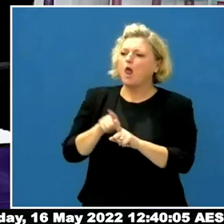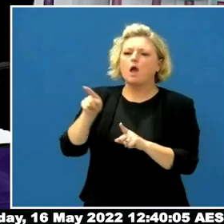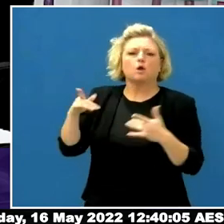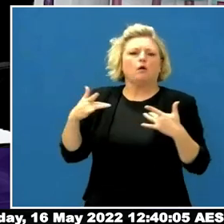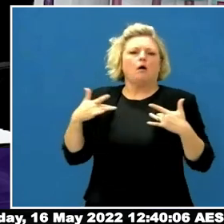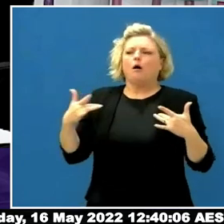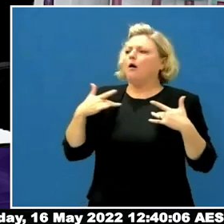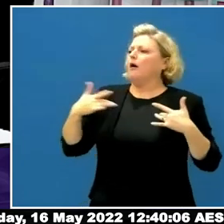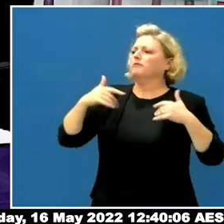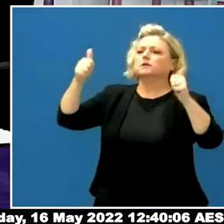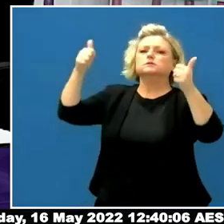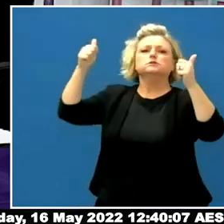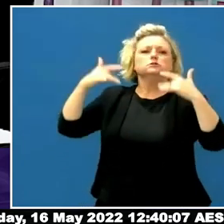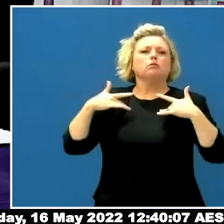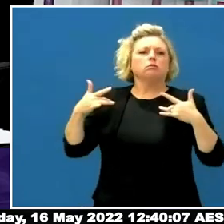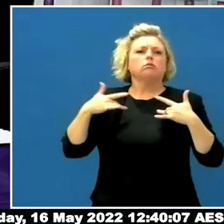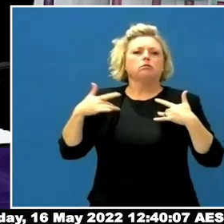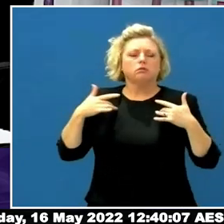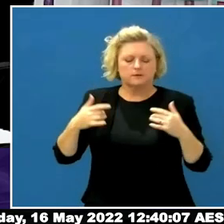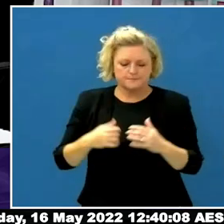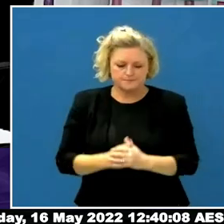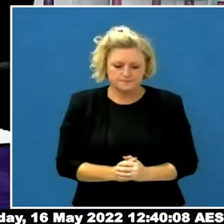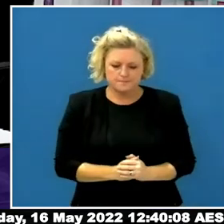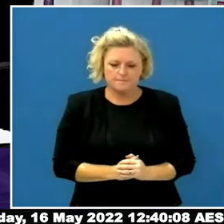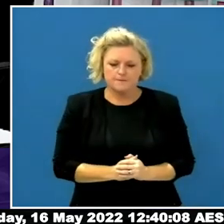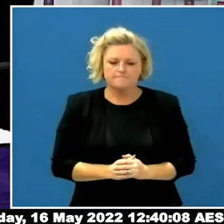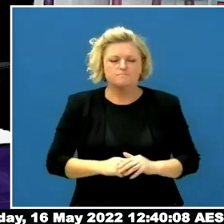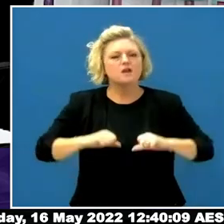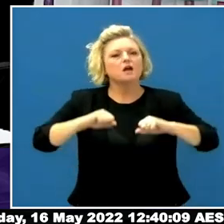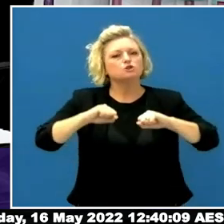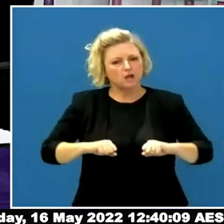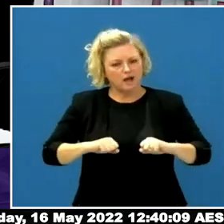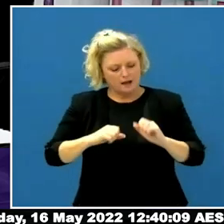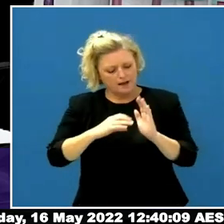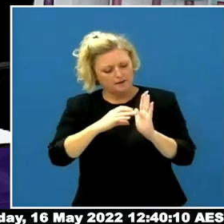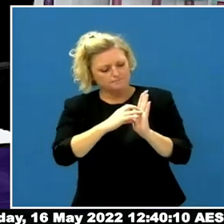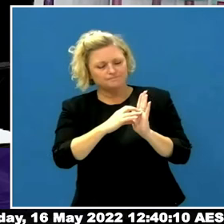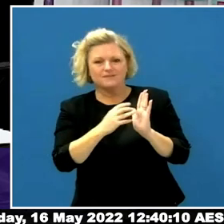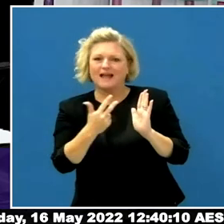Just one other matter, in paragraph 18 of your statement, you say that: